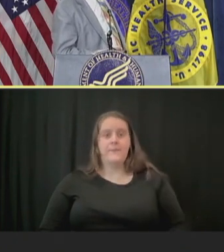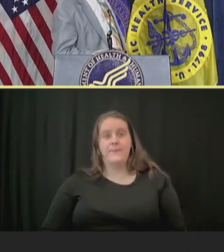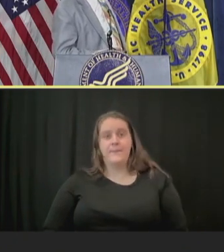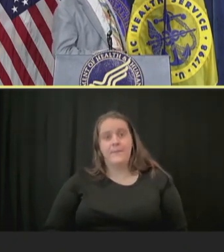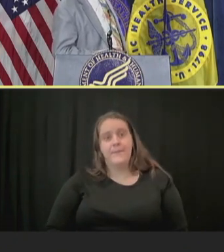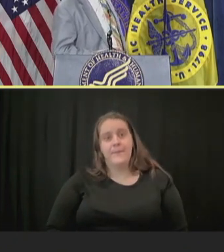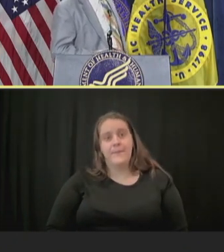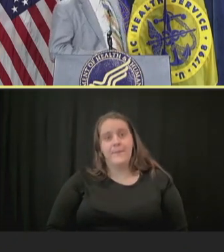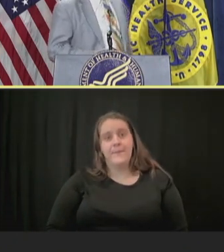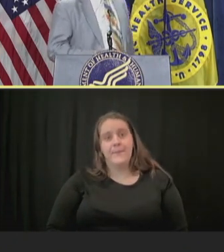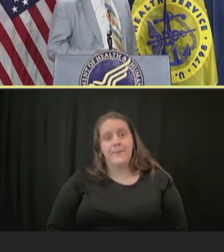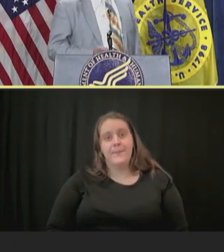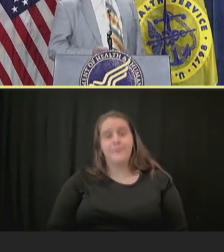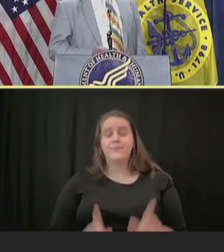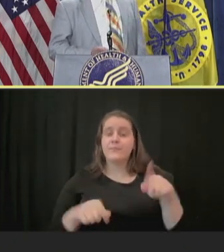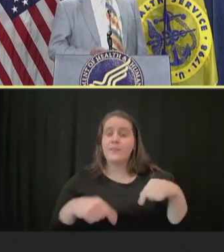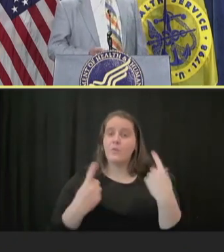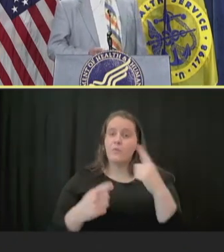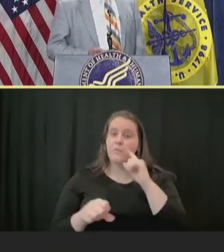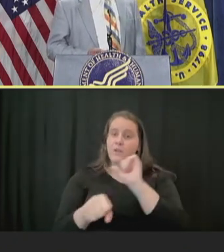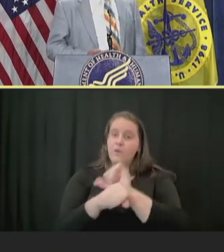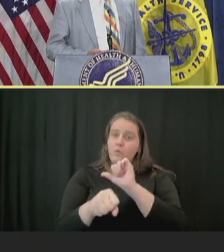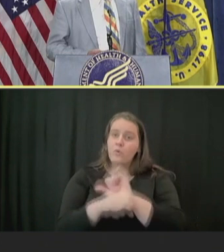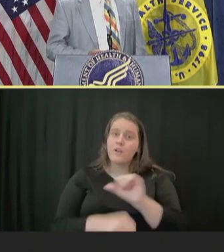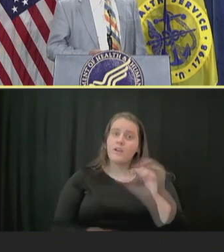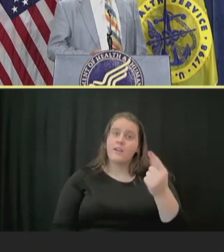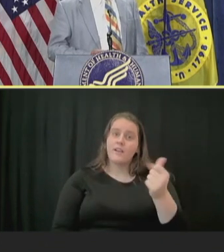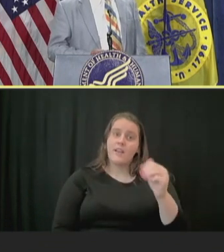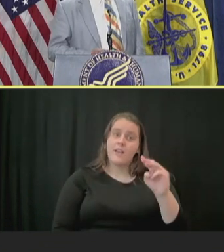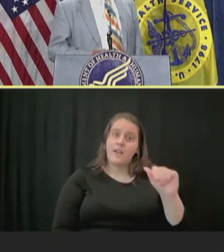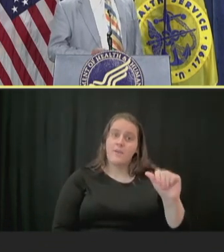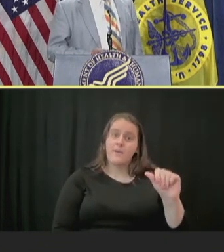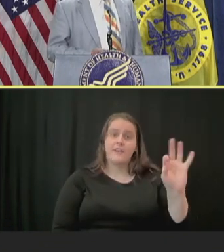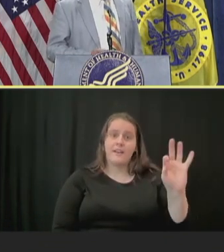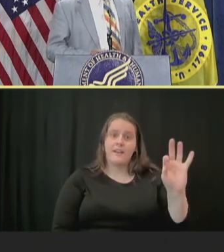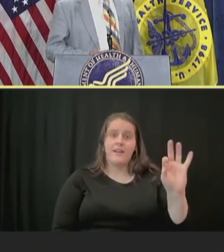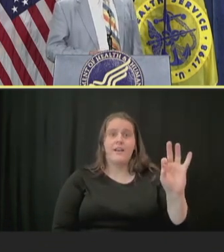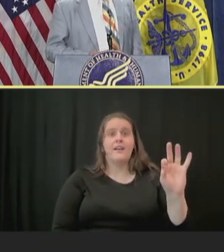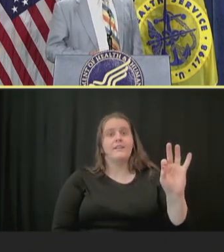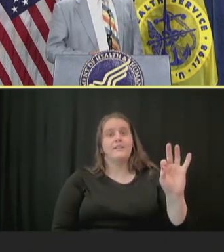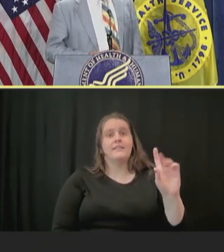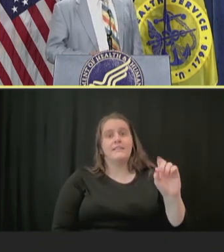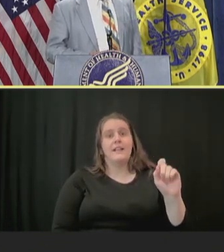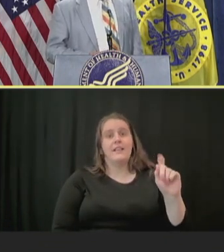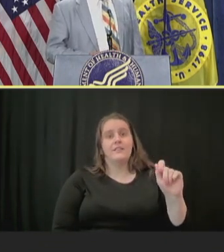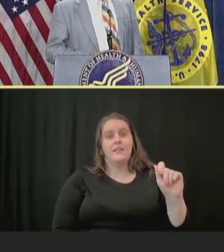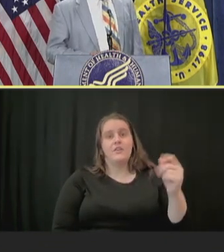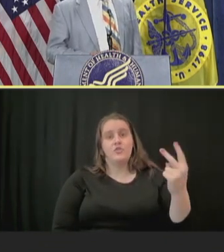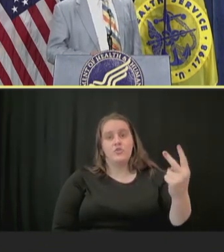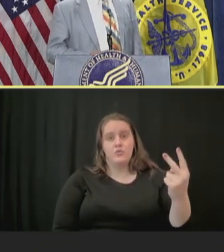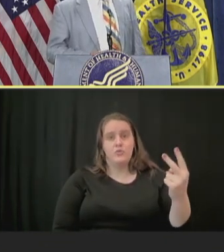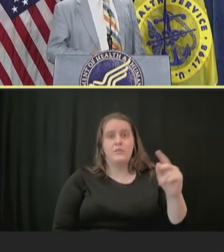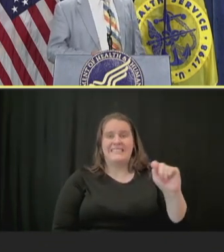We've been working on gamma 9 delta 2 T cells for about, I guess, 25 years now. We started